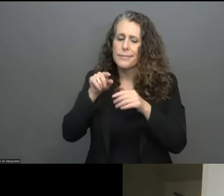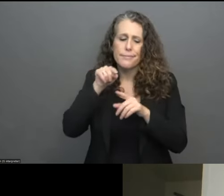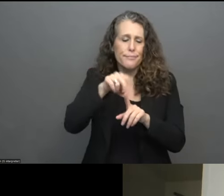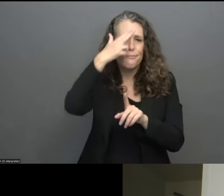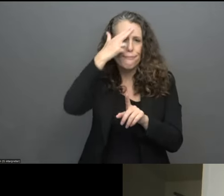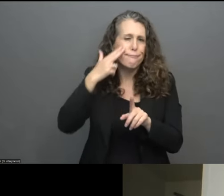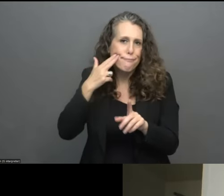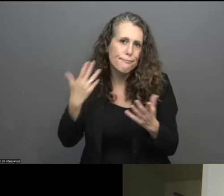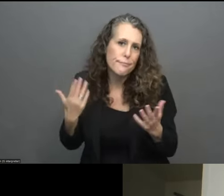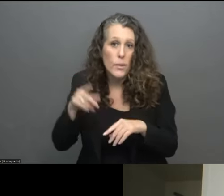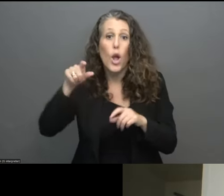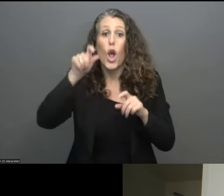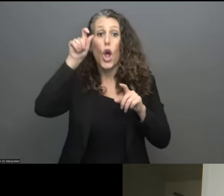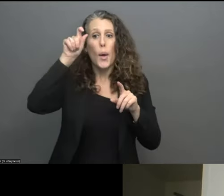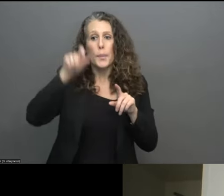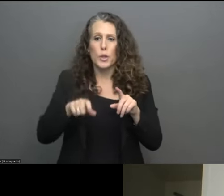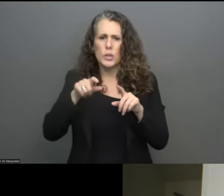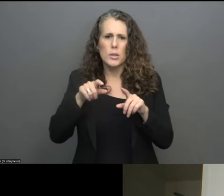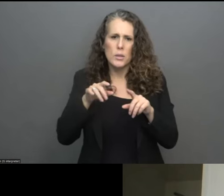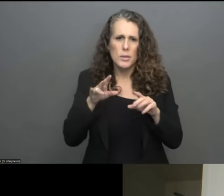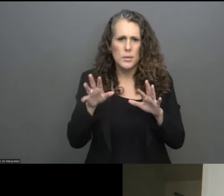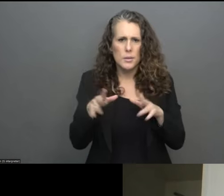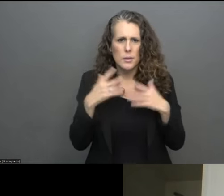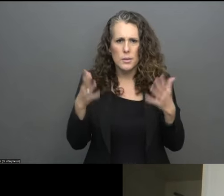that the moment. 10:30:15 My this news anchor comes into the